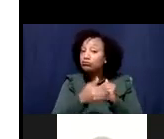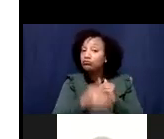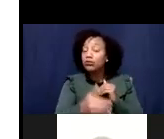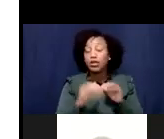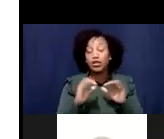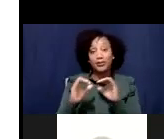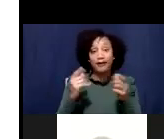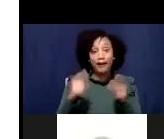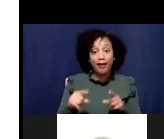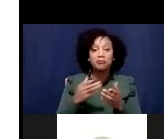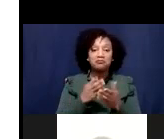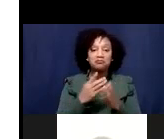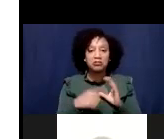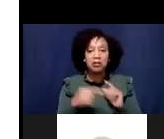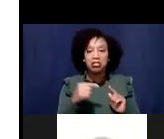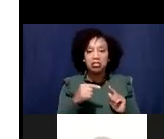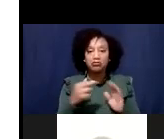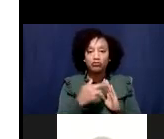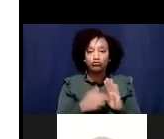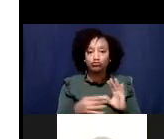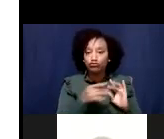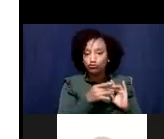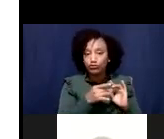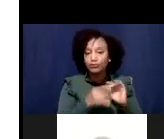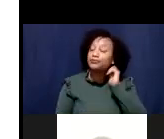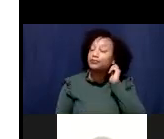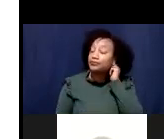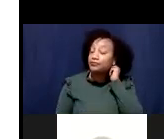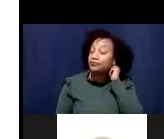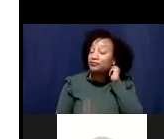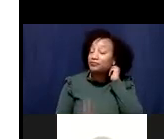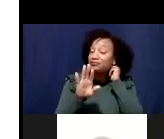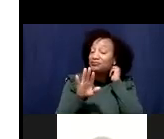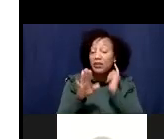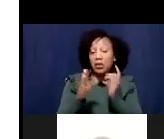through that email address. Keep in mind that we might contact you at any point